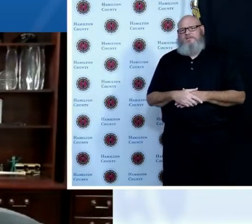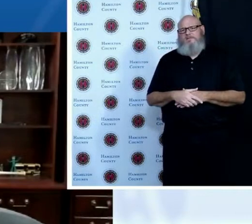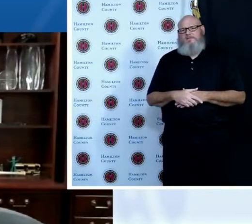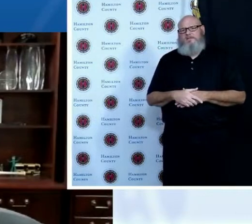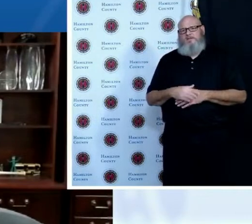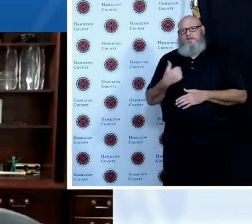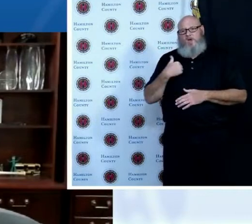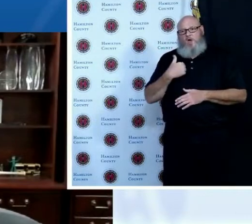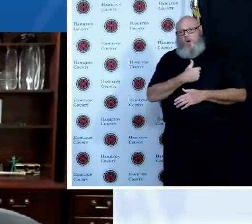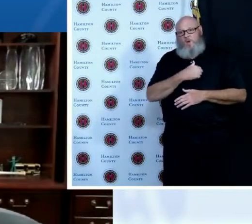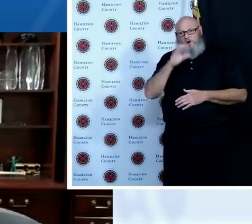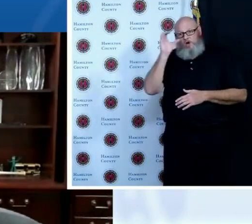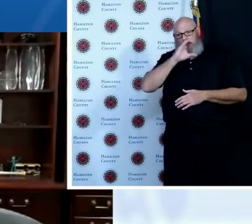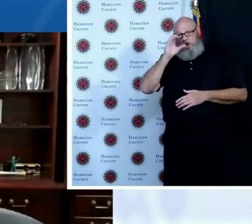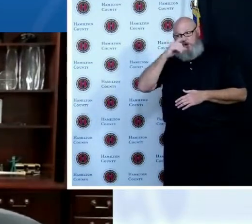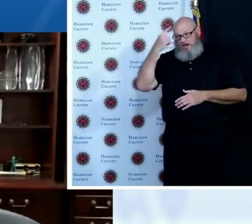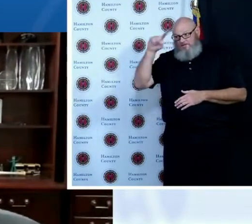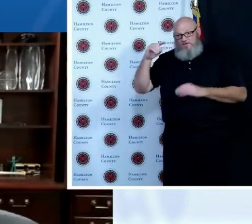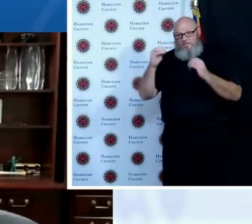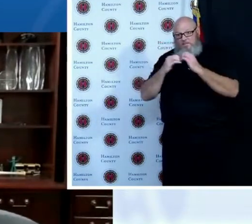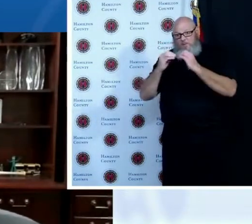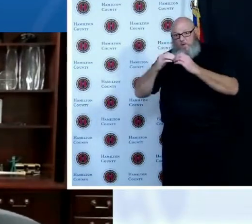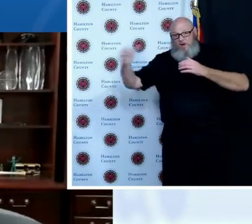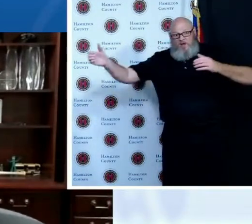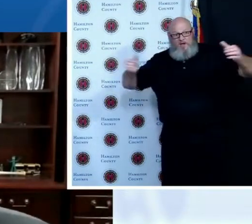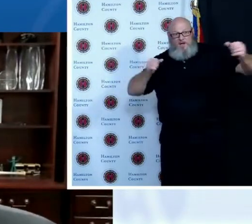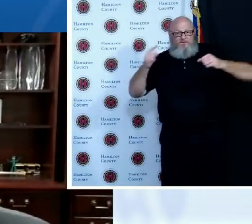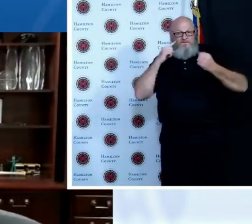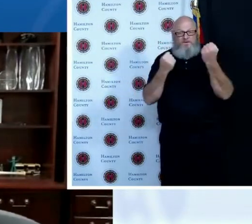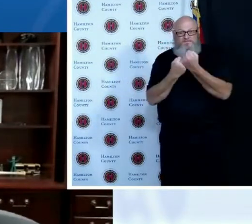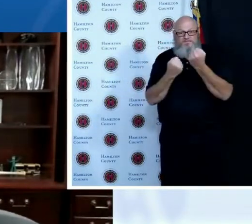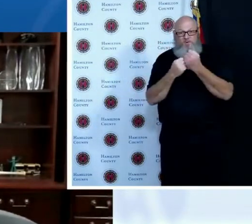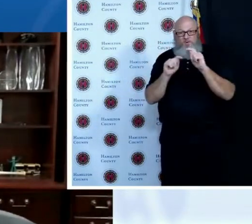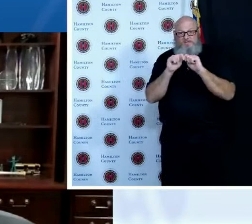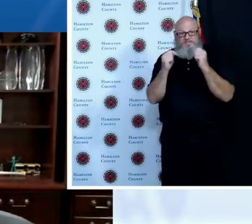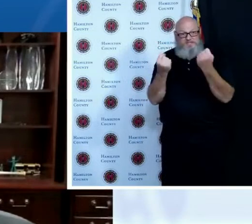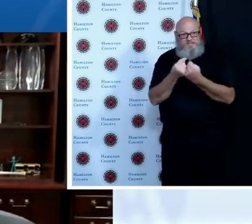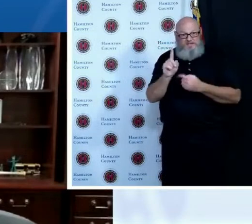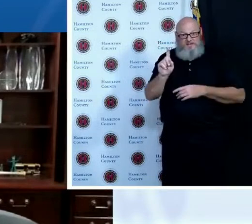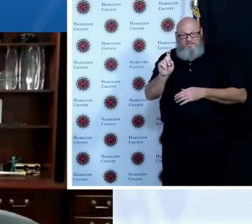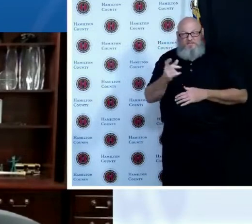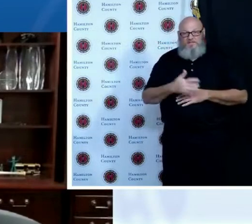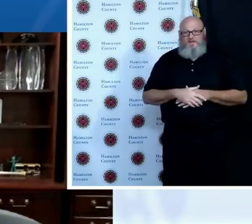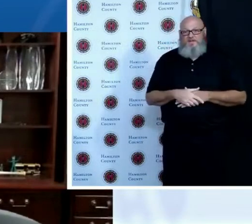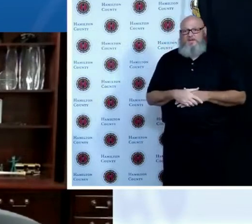deploy people who work in other areas and even the ambulatory that can ultimately help provide